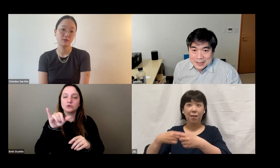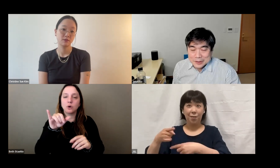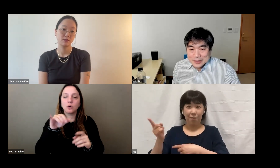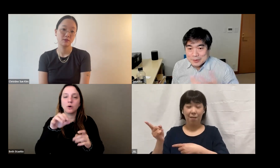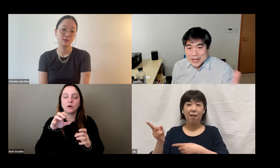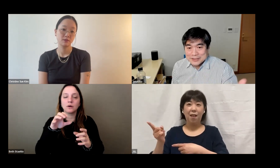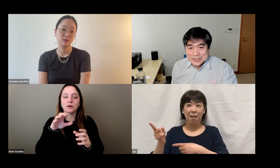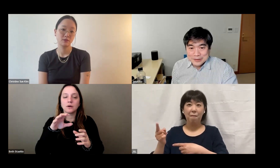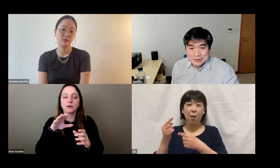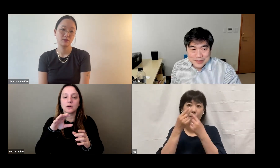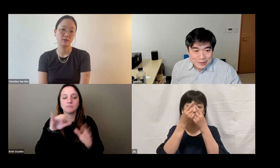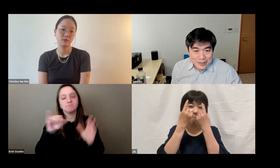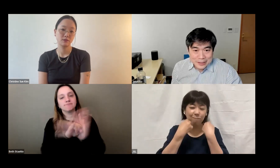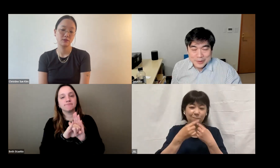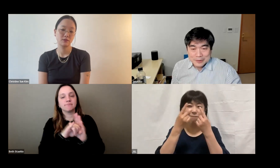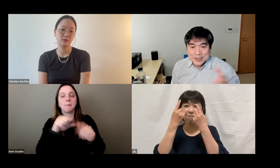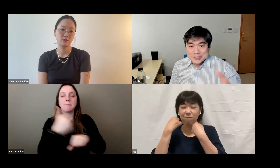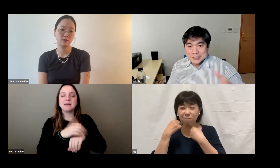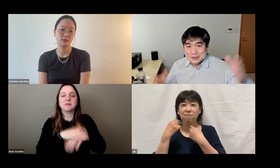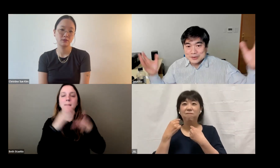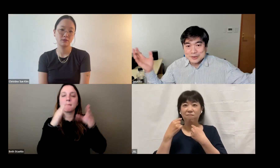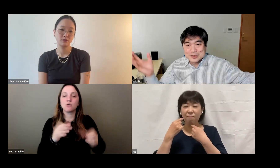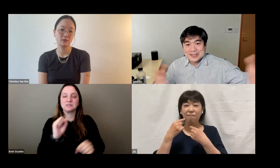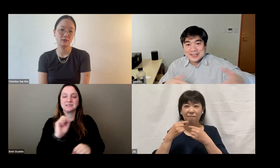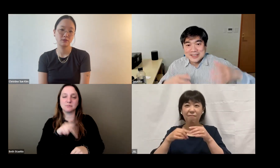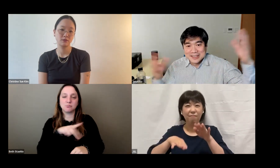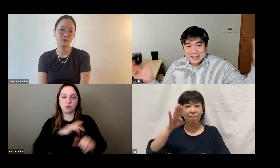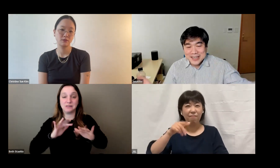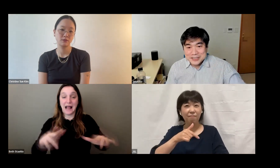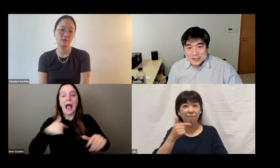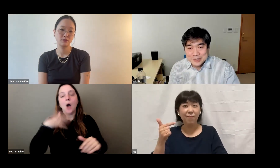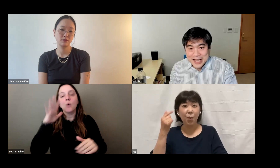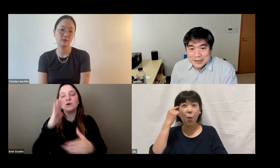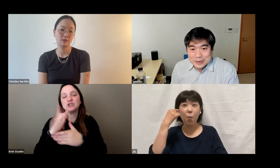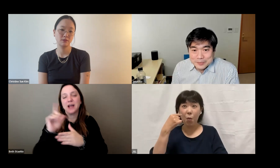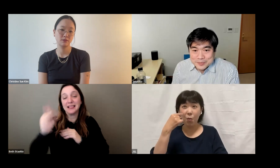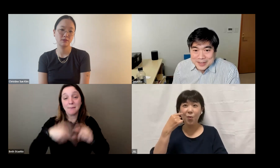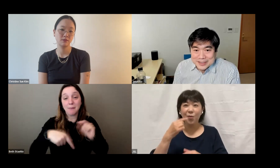And you know, I'll share the video later, but watching you do the national anthem